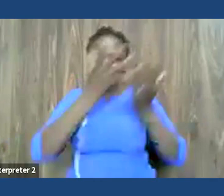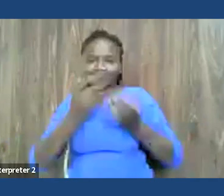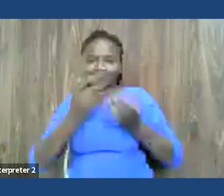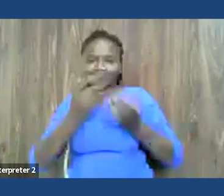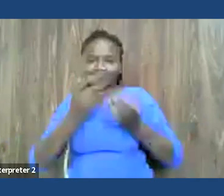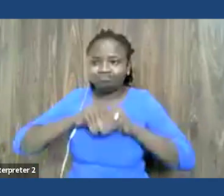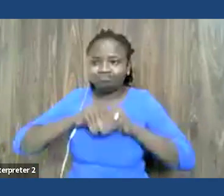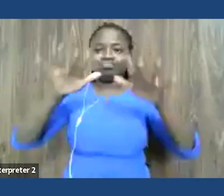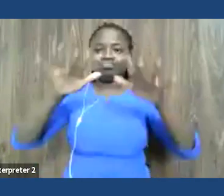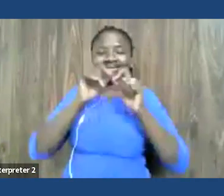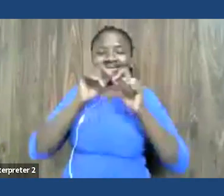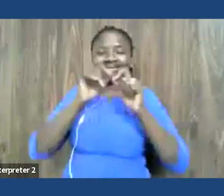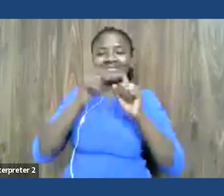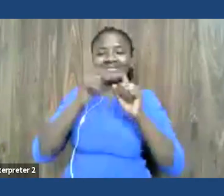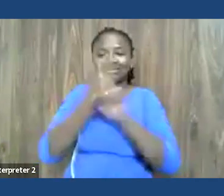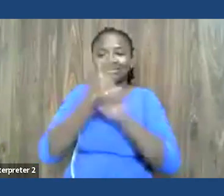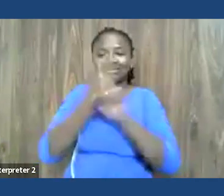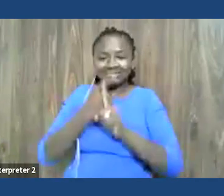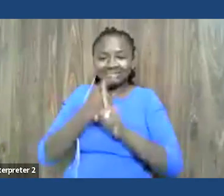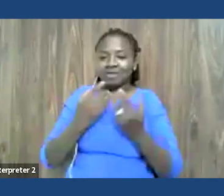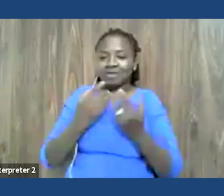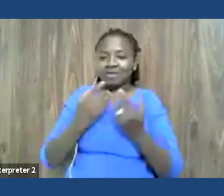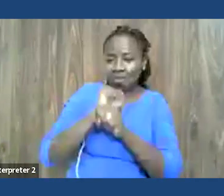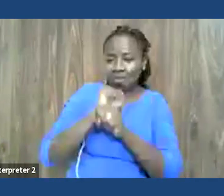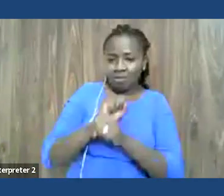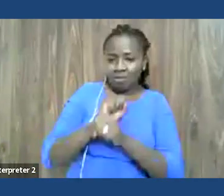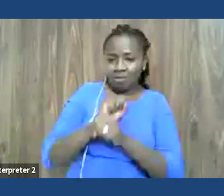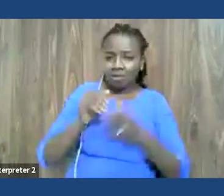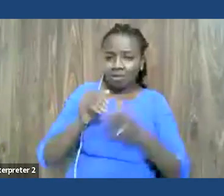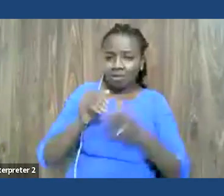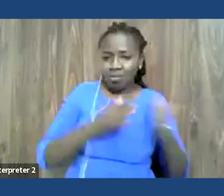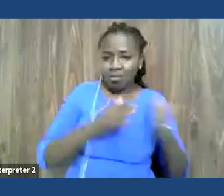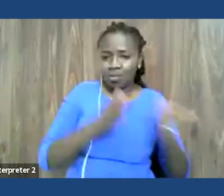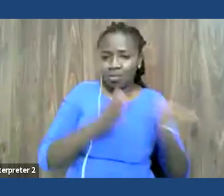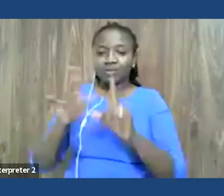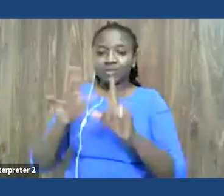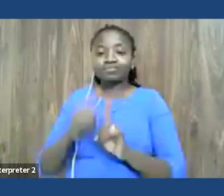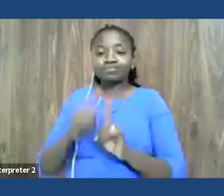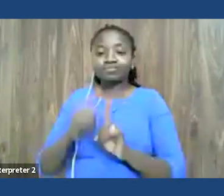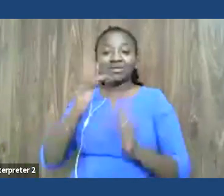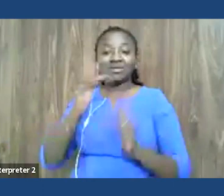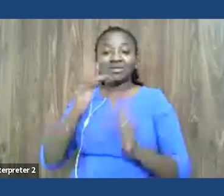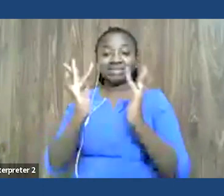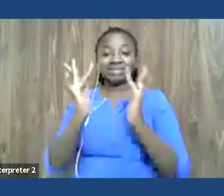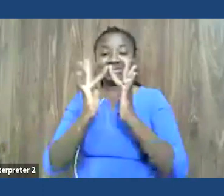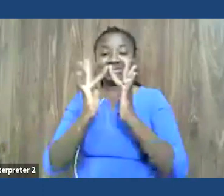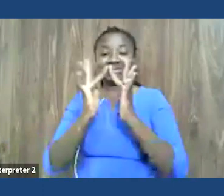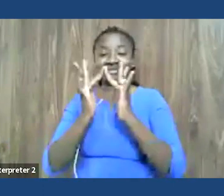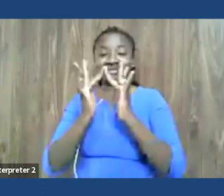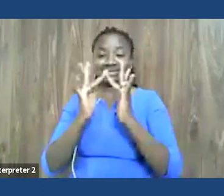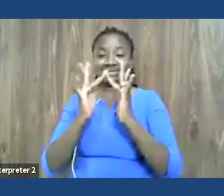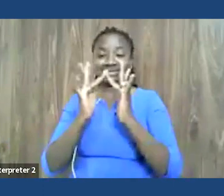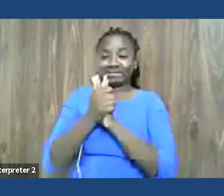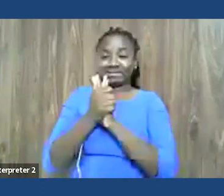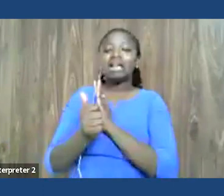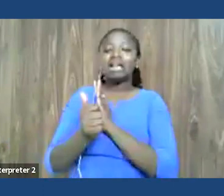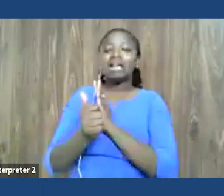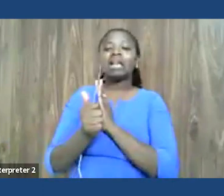We've found that these digital skills, programmes, require three components. It requires a funder.